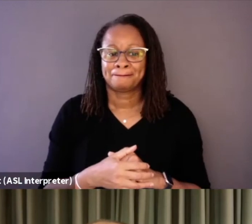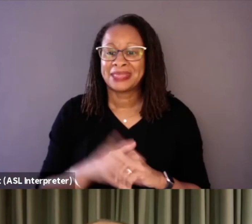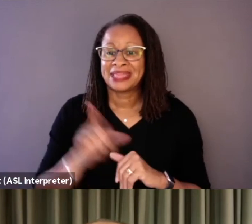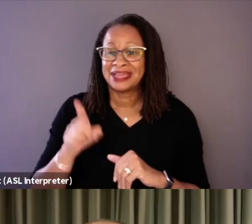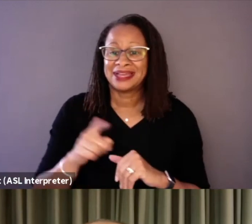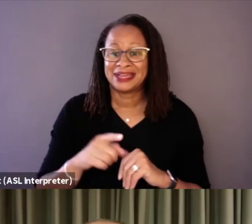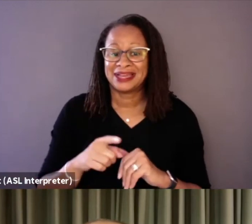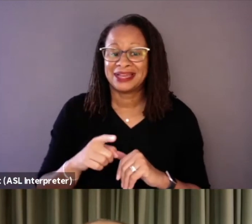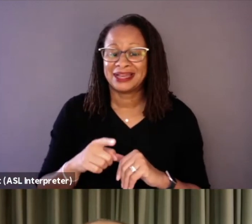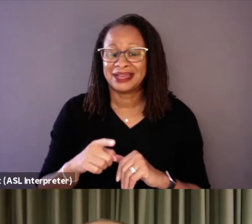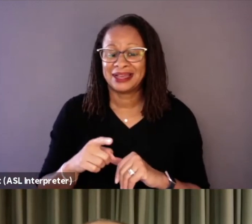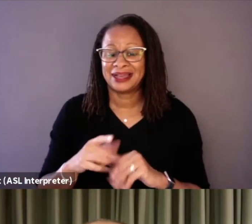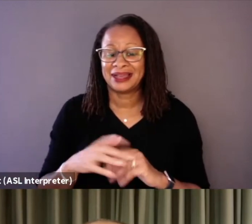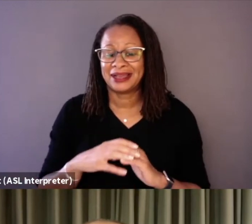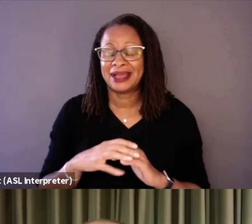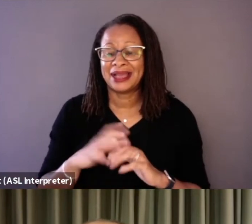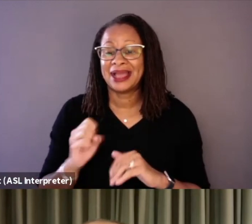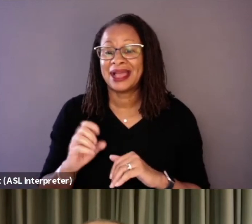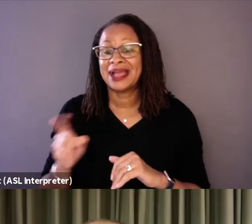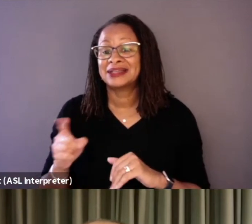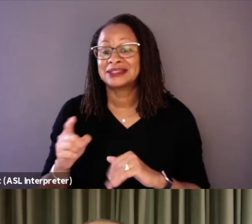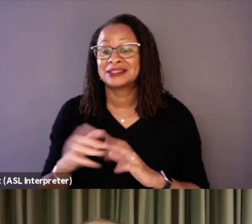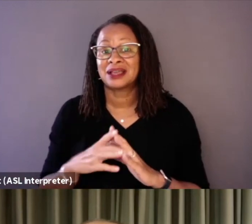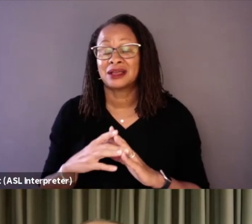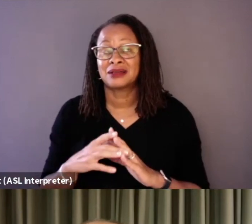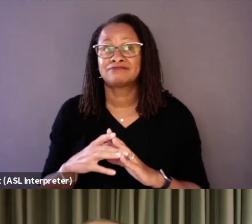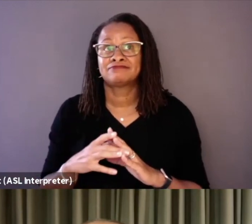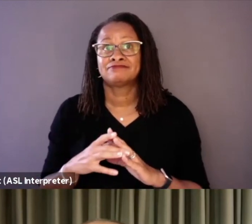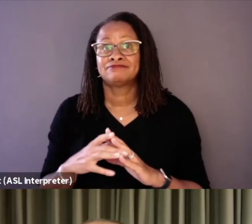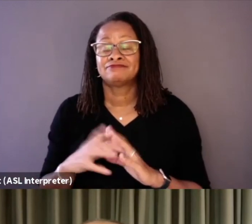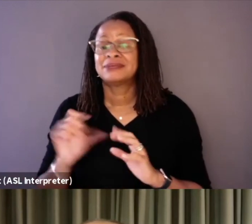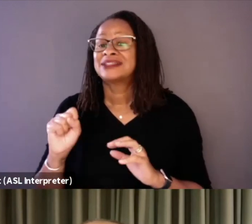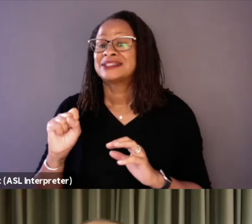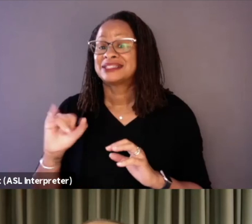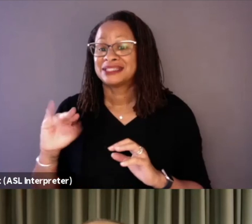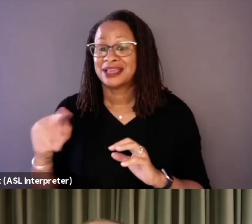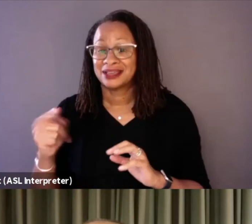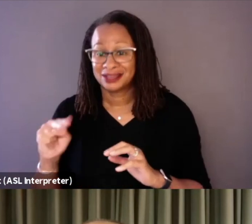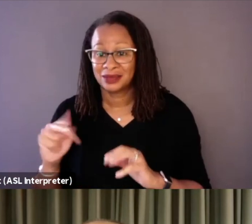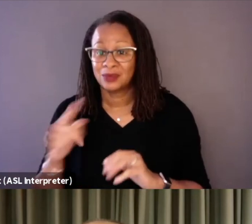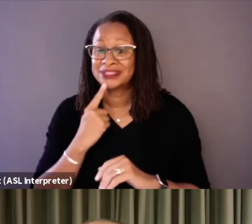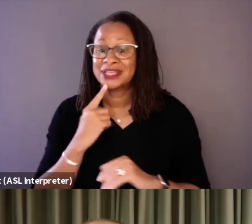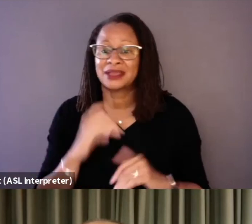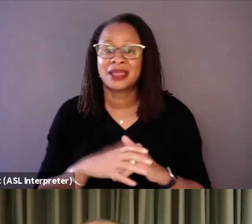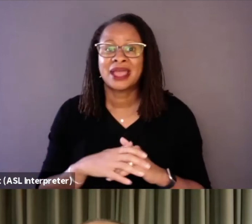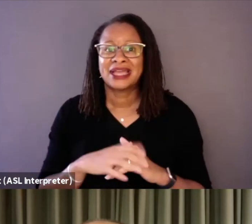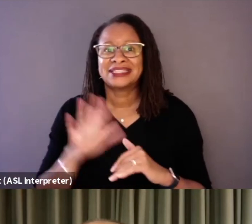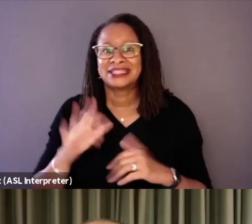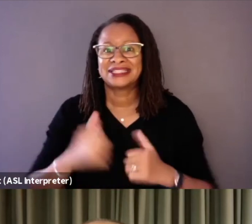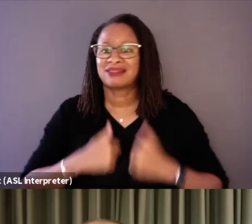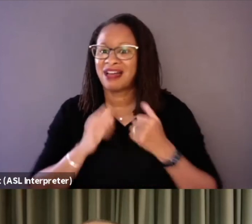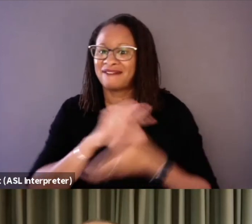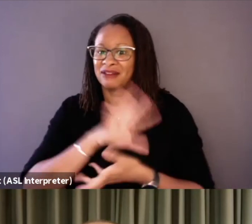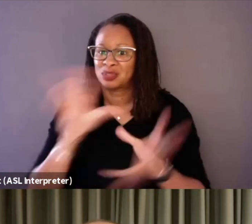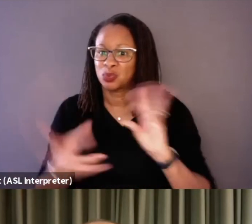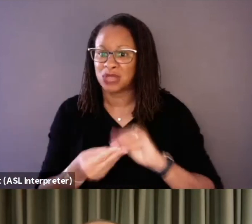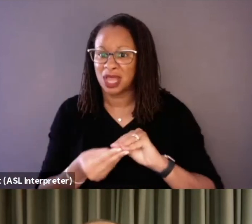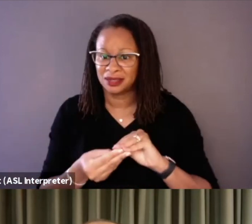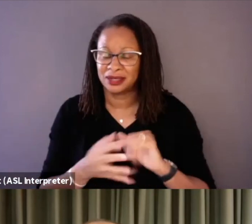the totality, it was the life he lived in a way all of the art reflects that life and the world that